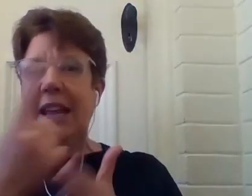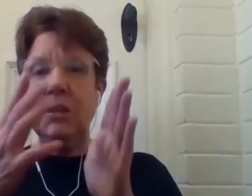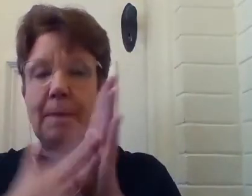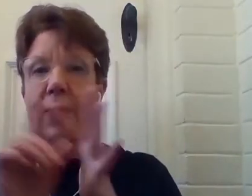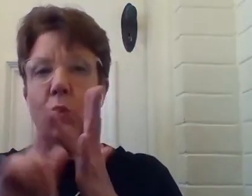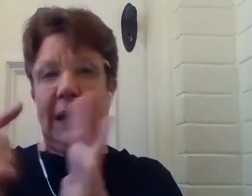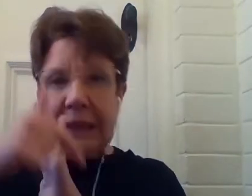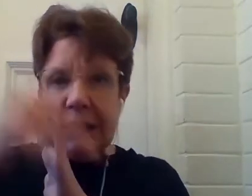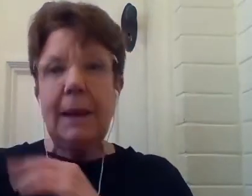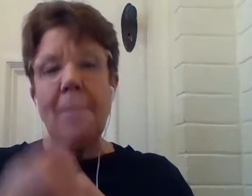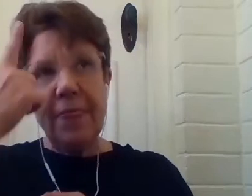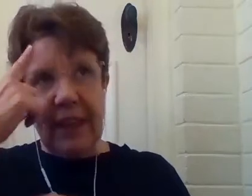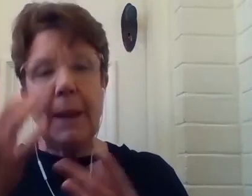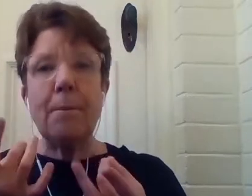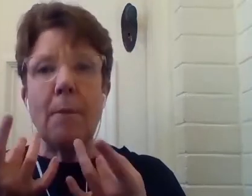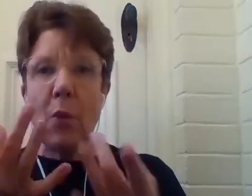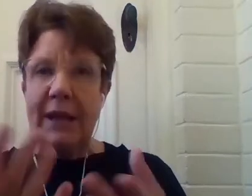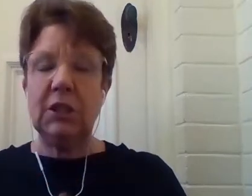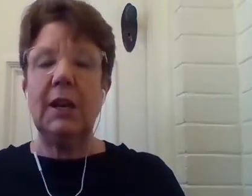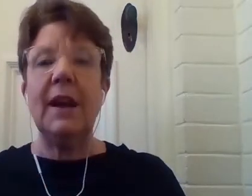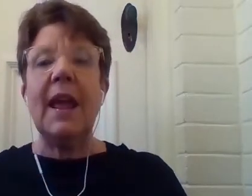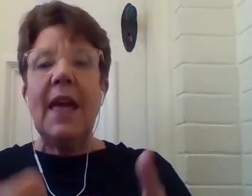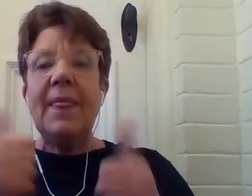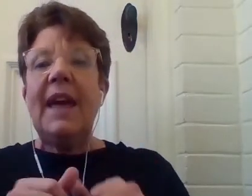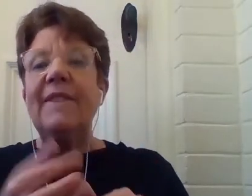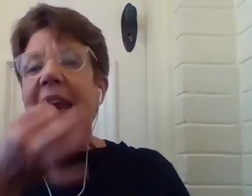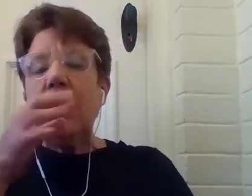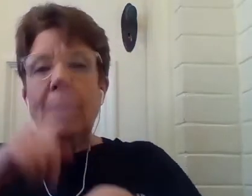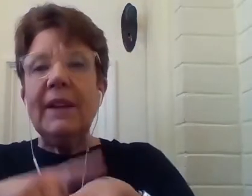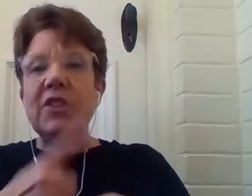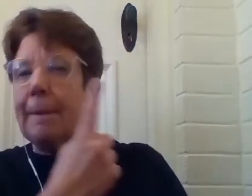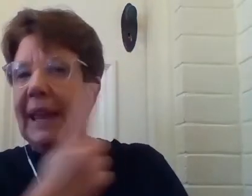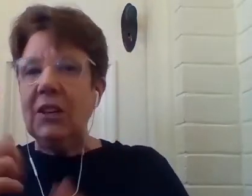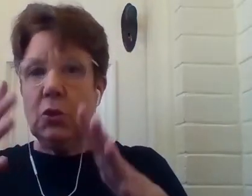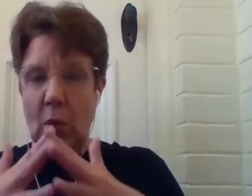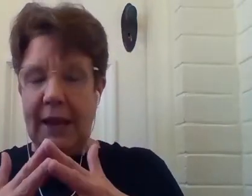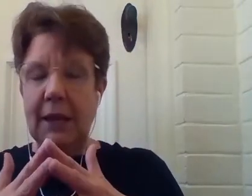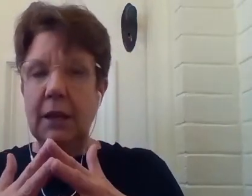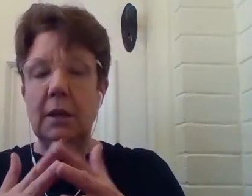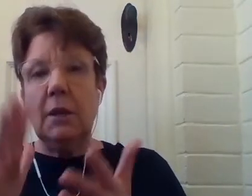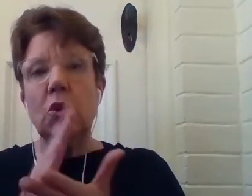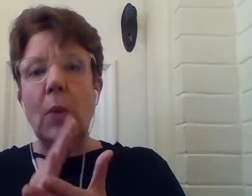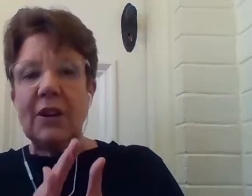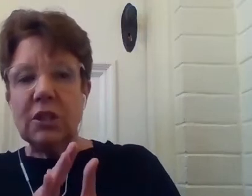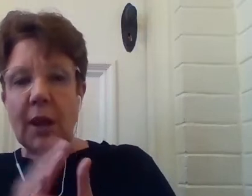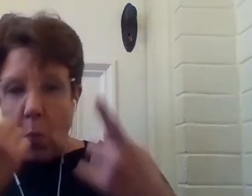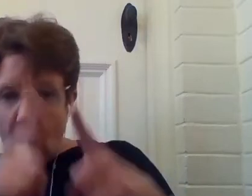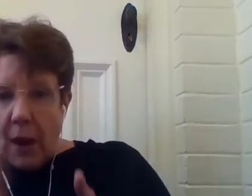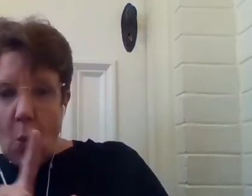and preparation, and then taking a little bit of time each week just to figure out what practical things you're going to do in that week and